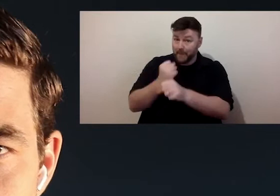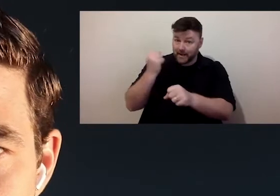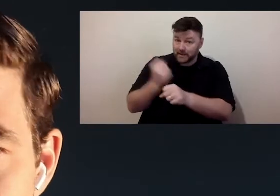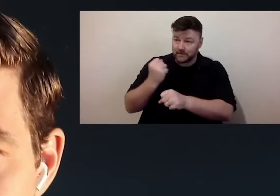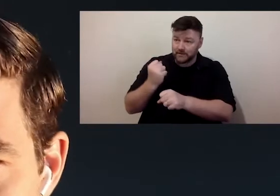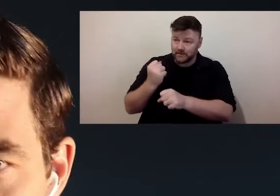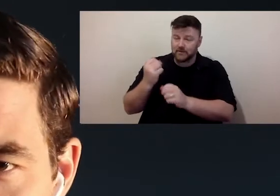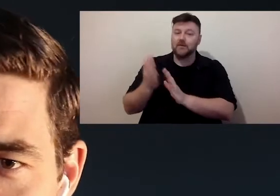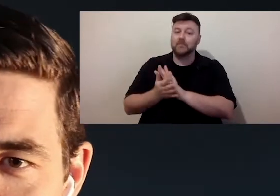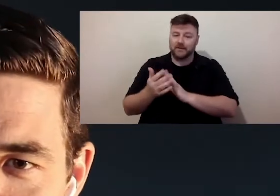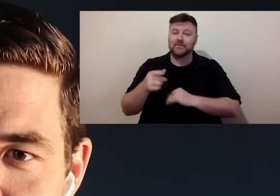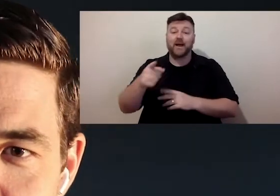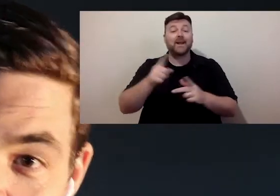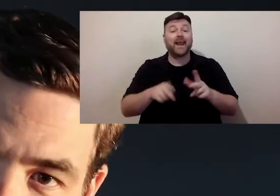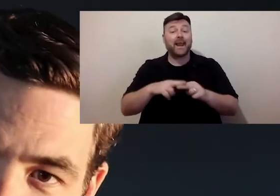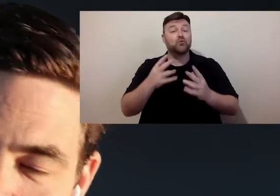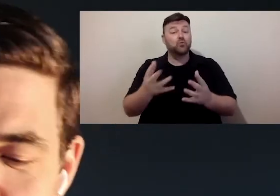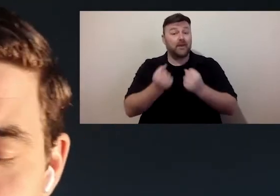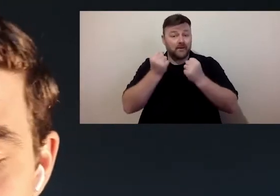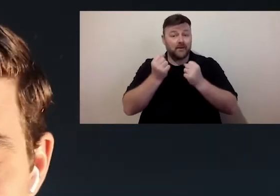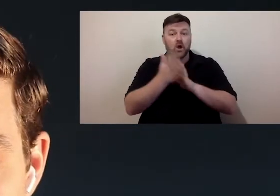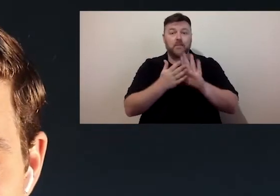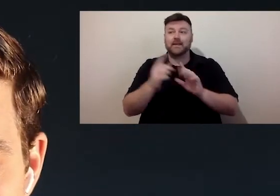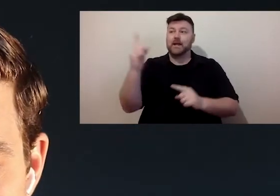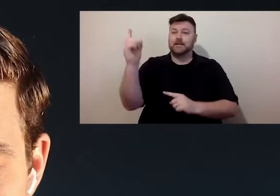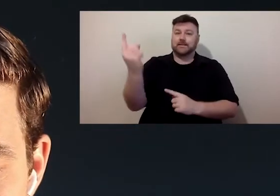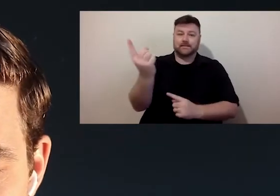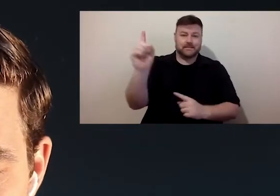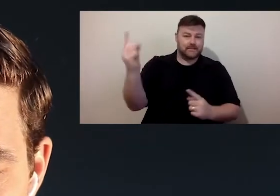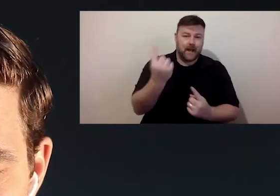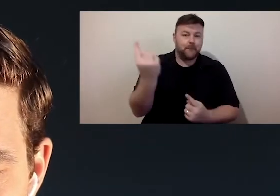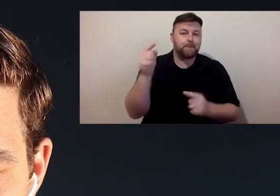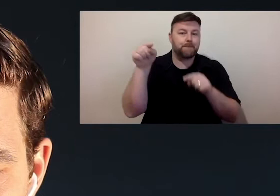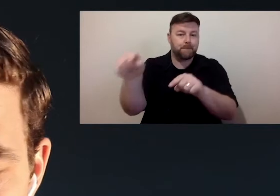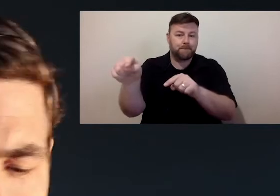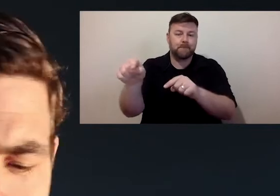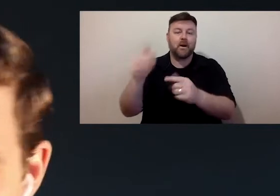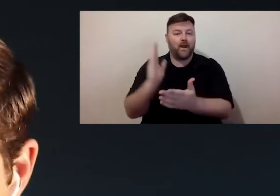that someone, somewhere, is doing that dancing in that place.